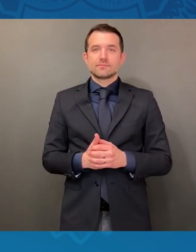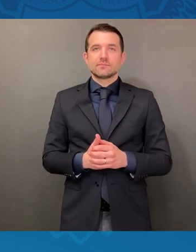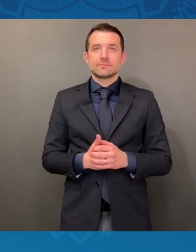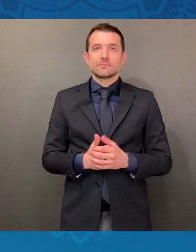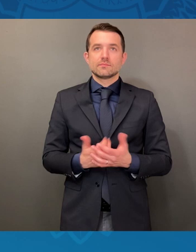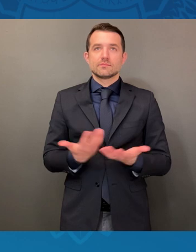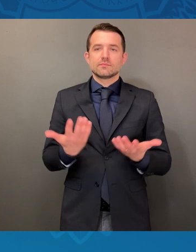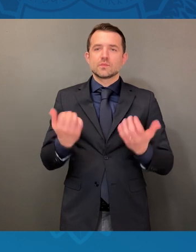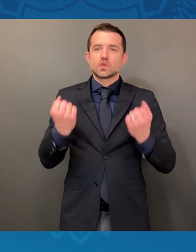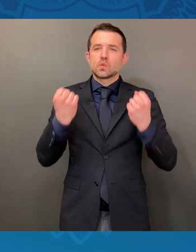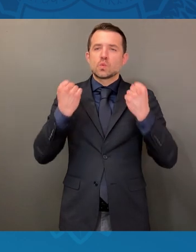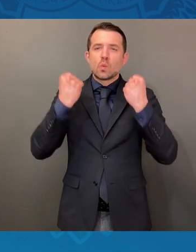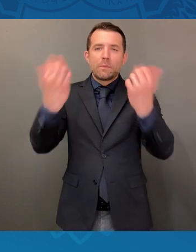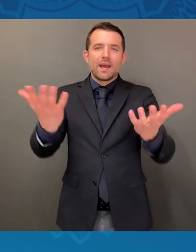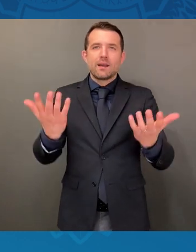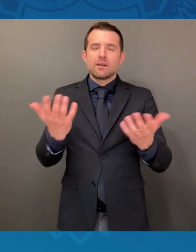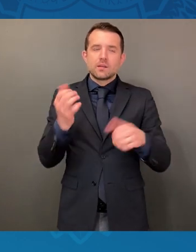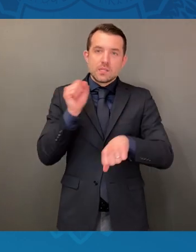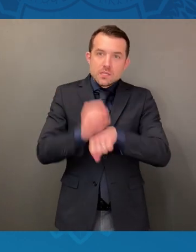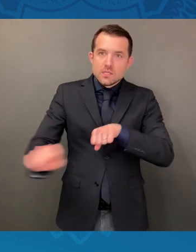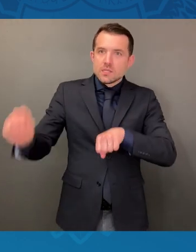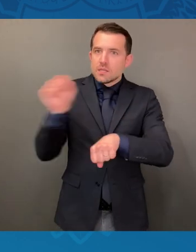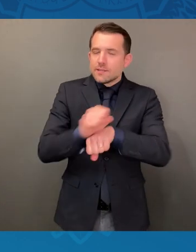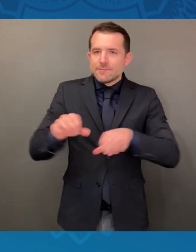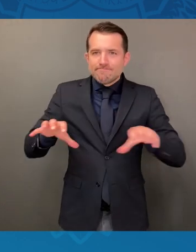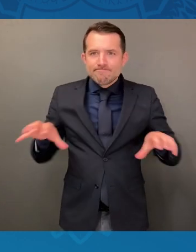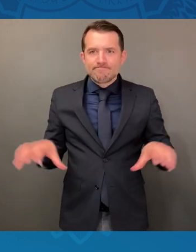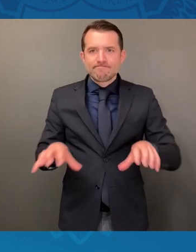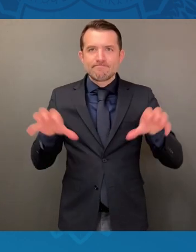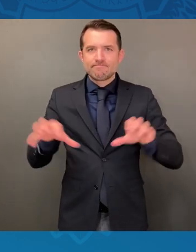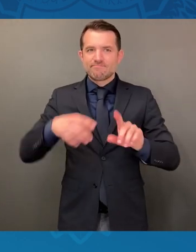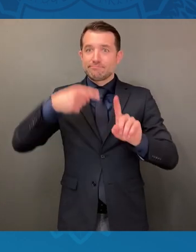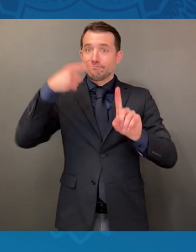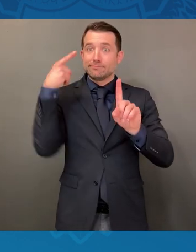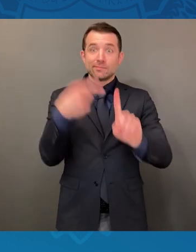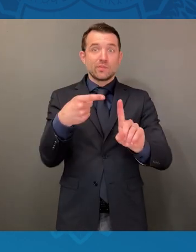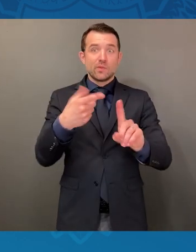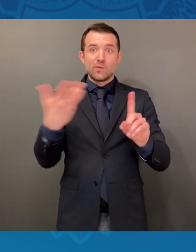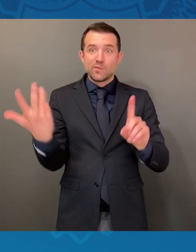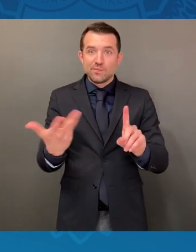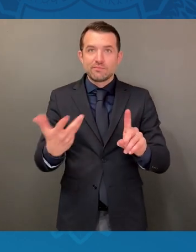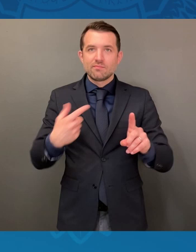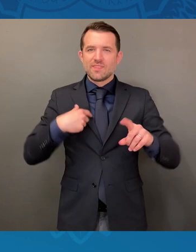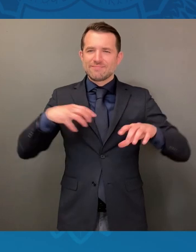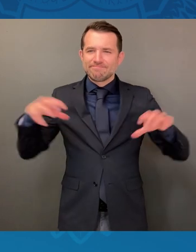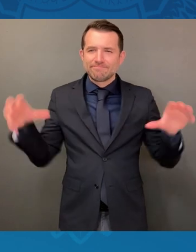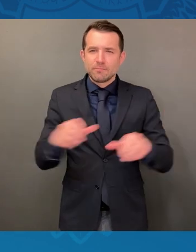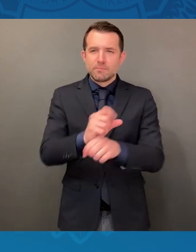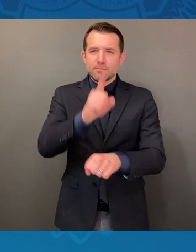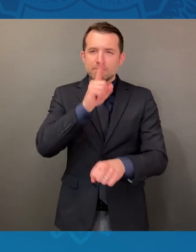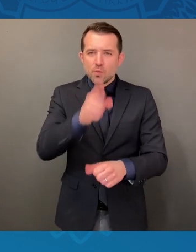comes down to fighting to make sure every person, no matter where they start.